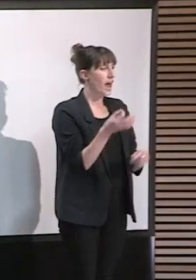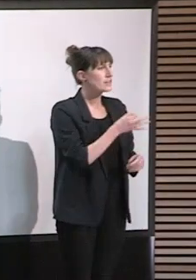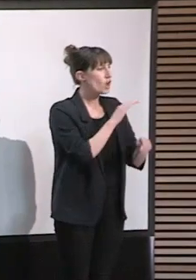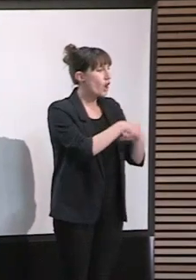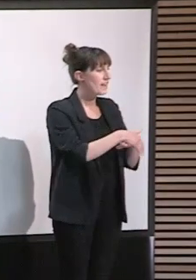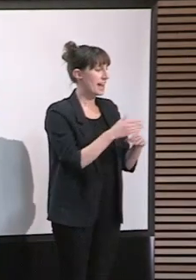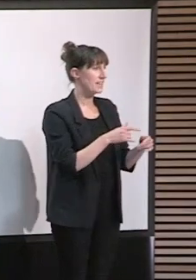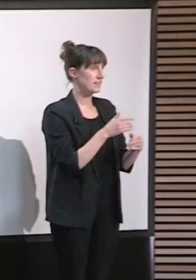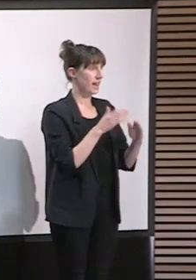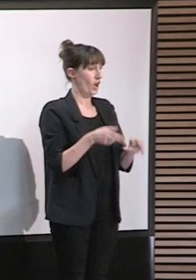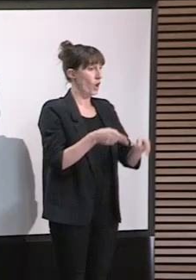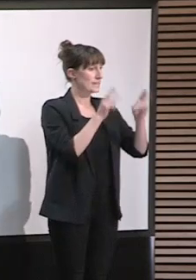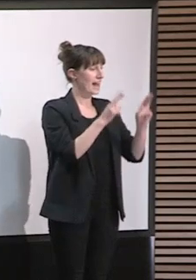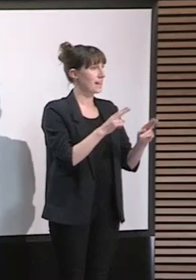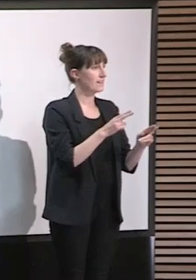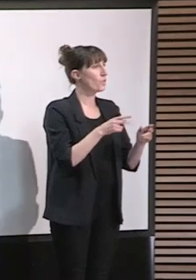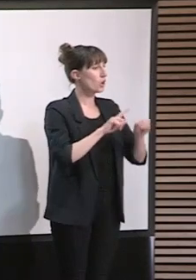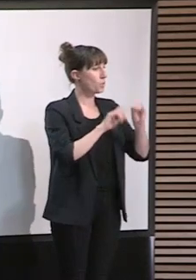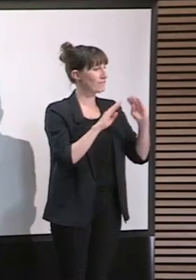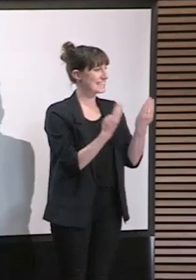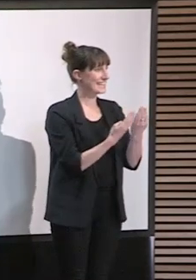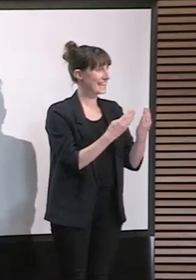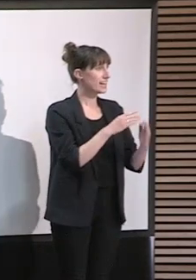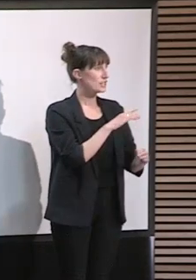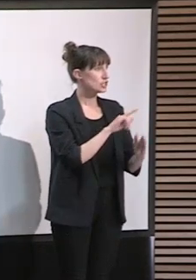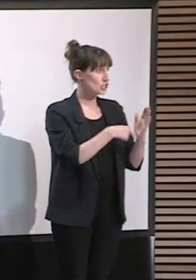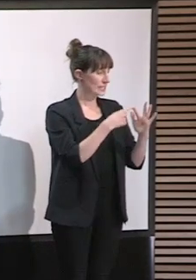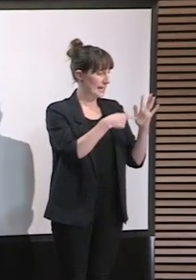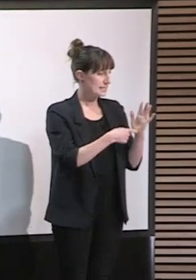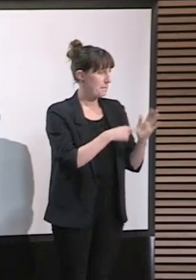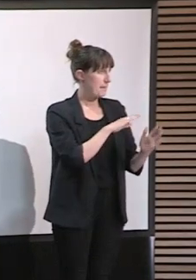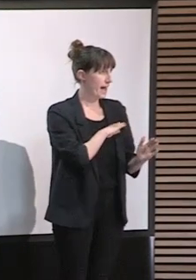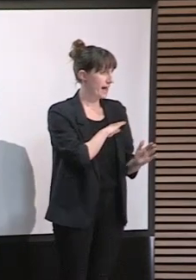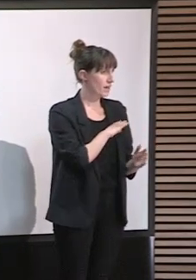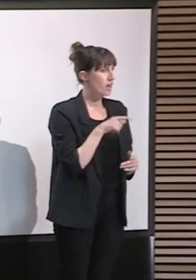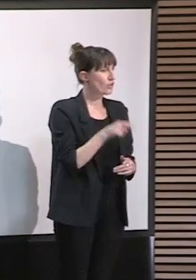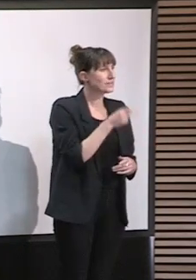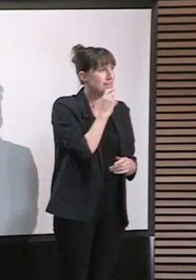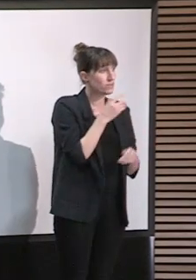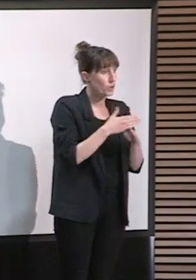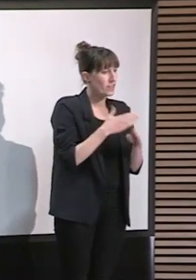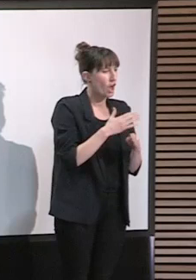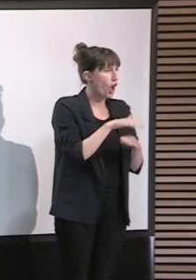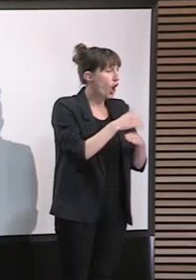You've confirmed only 60% of those Jetstar staff were